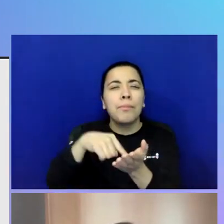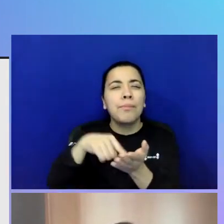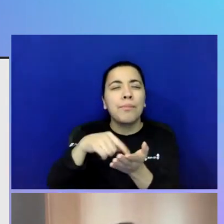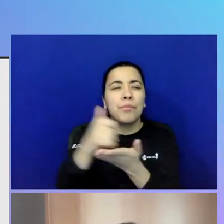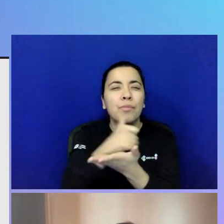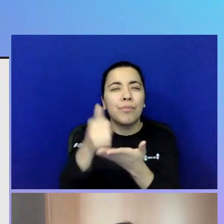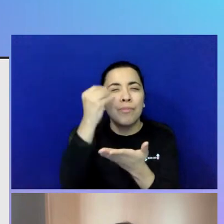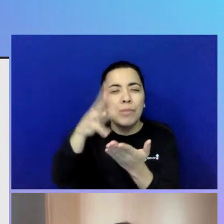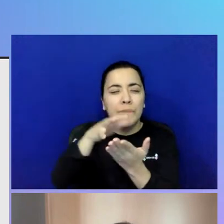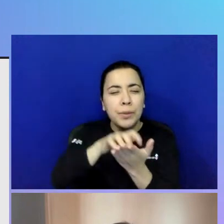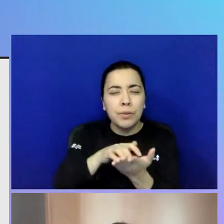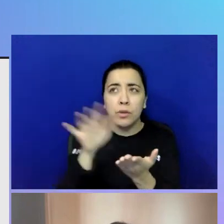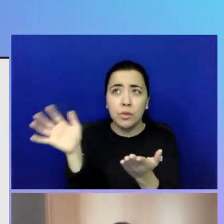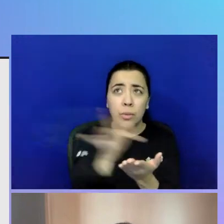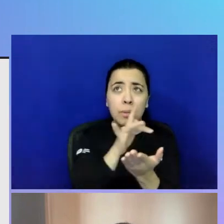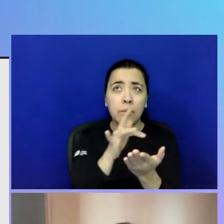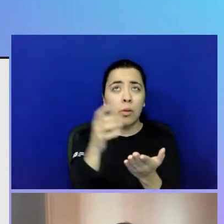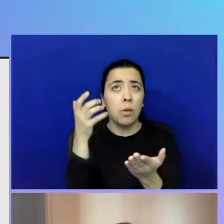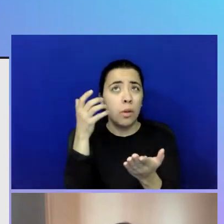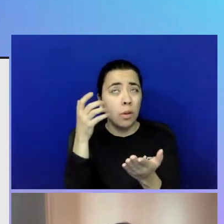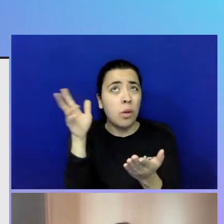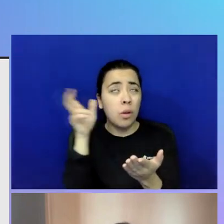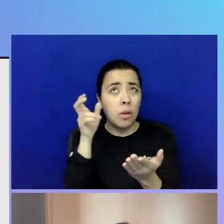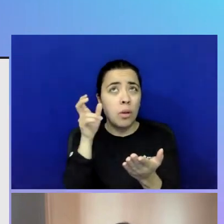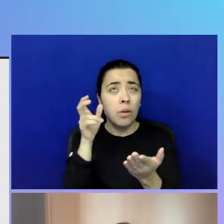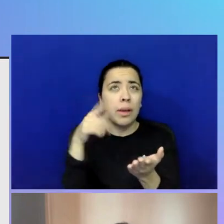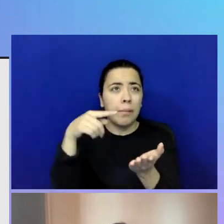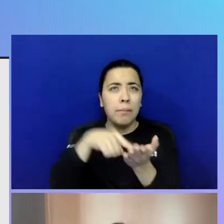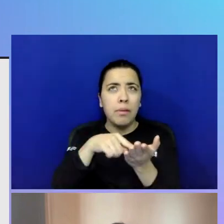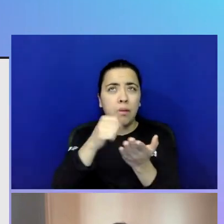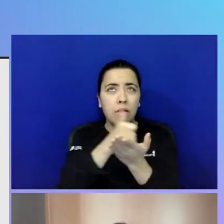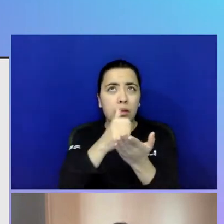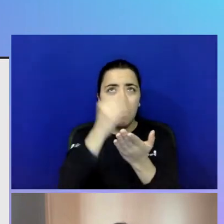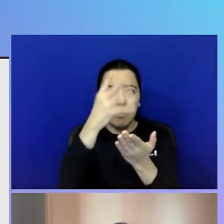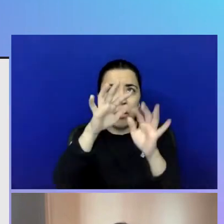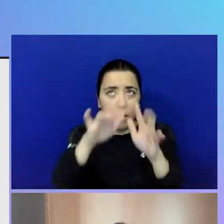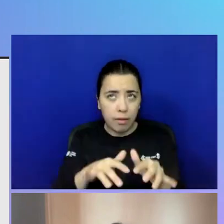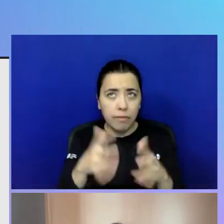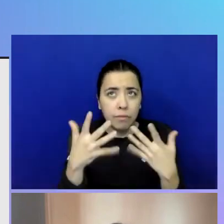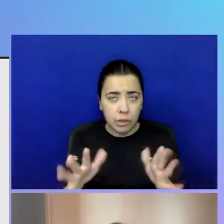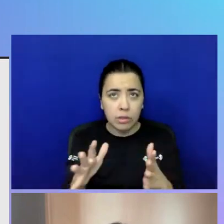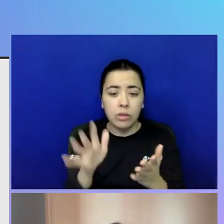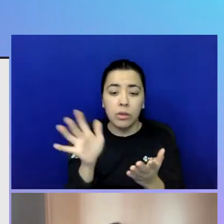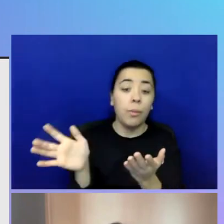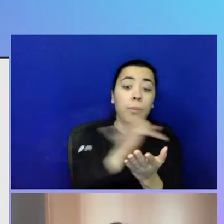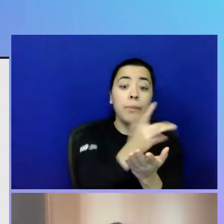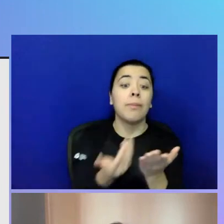say billing, swipe up again for it to say it's a completed step. So what we did was we modified the code so that when the user